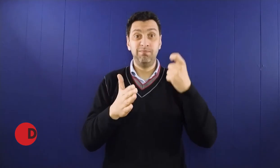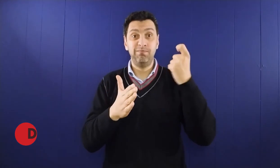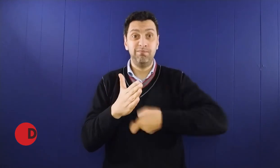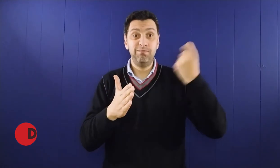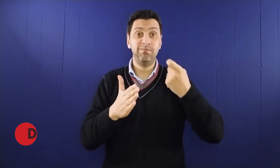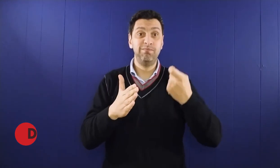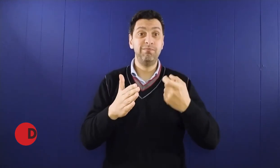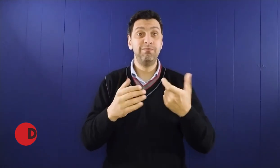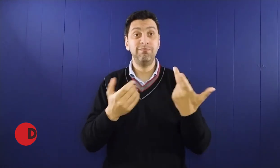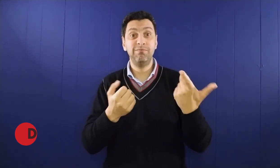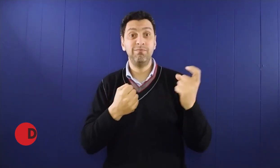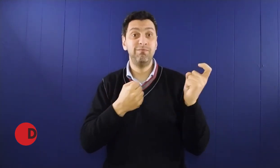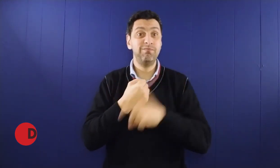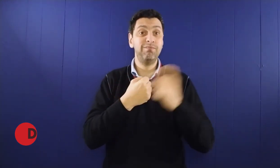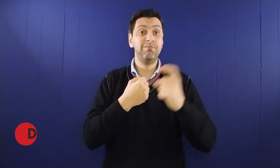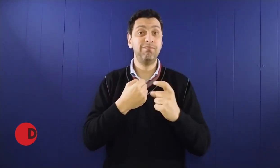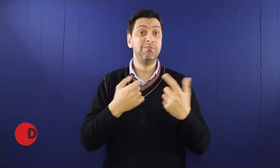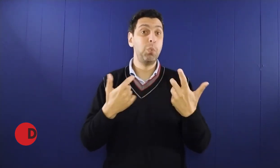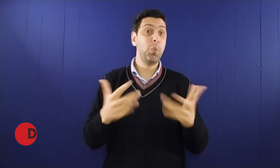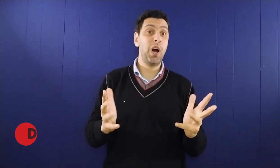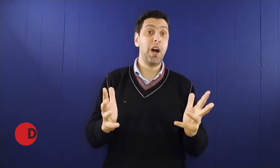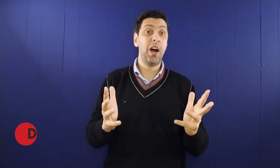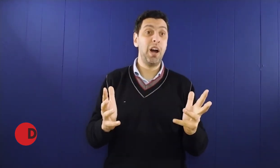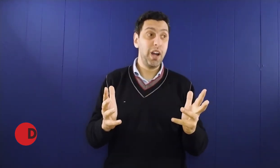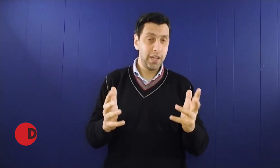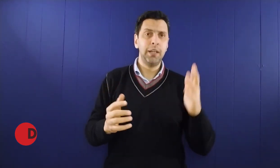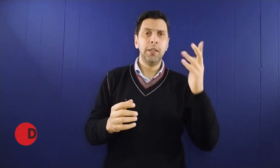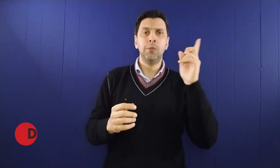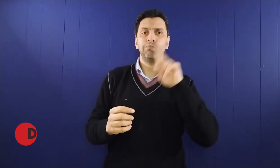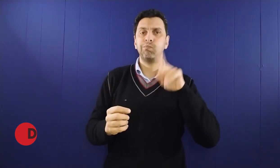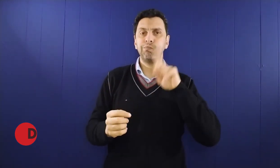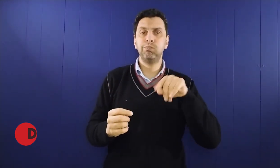and they worry about getting charged.